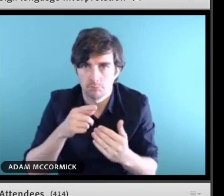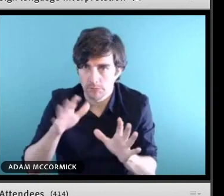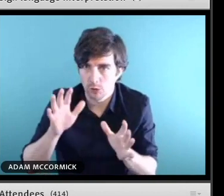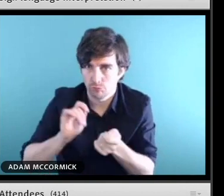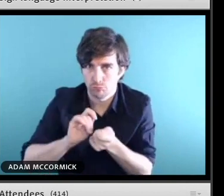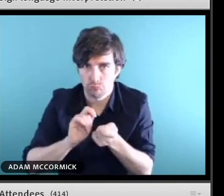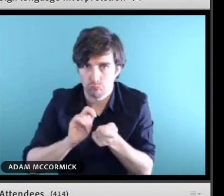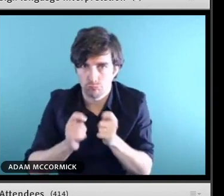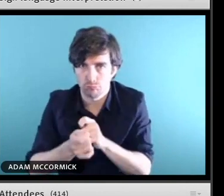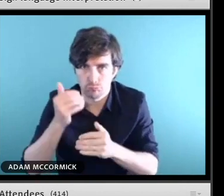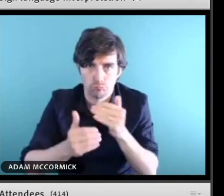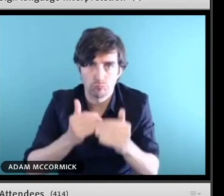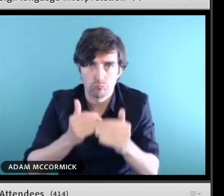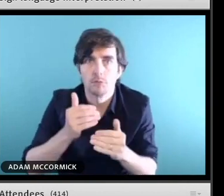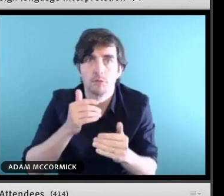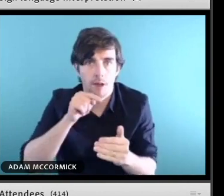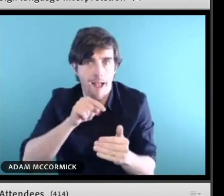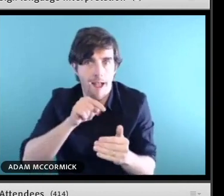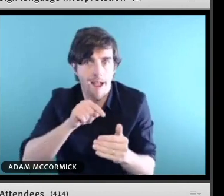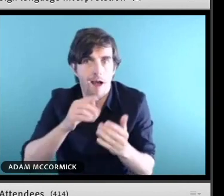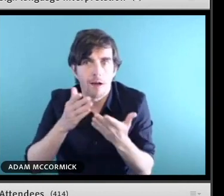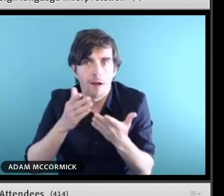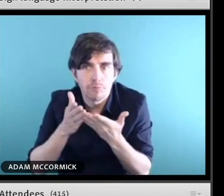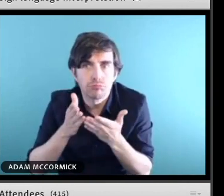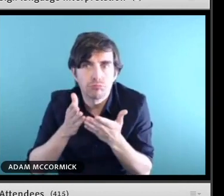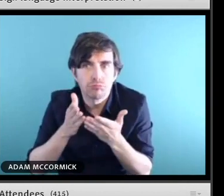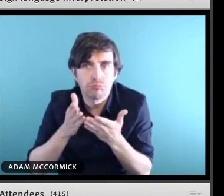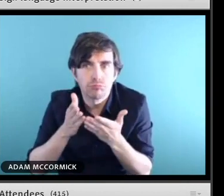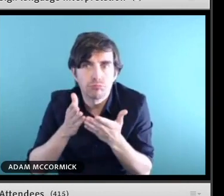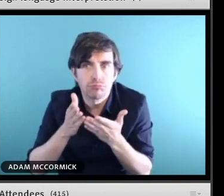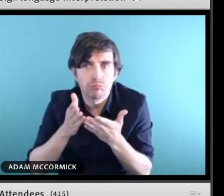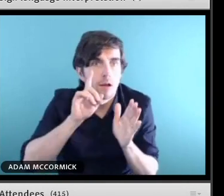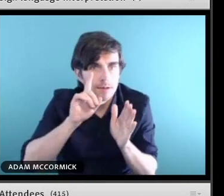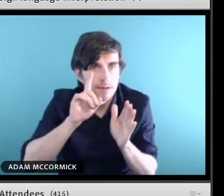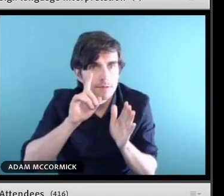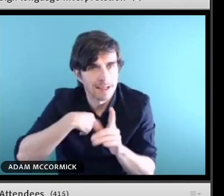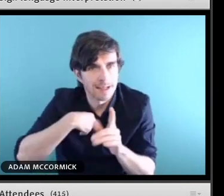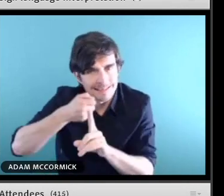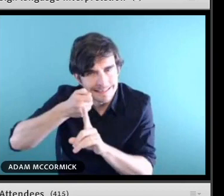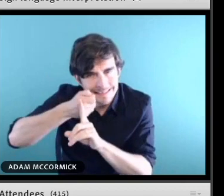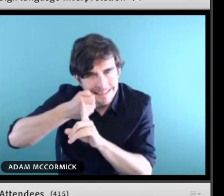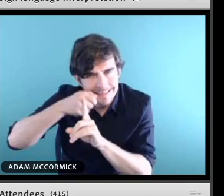for people with disabilities to keep themselves safe and we'll be hearing a lot more about